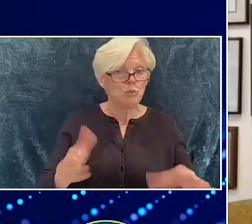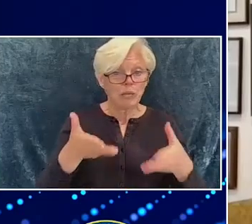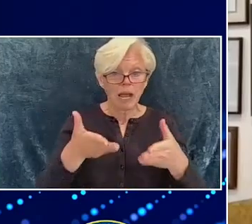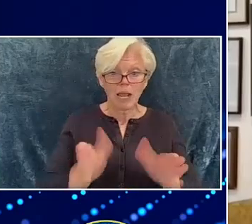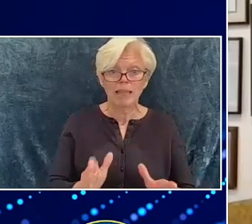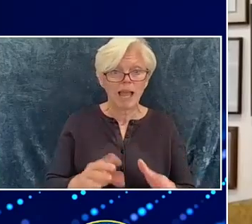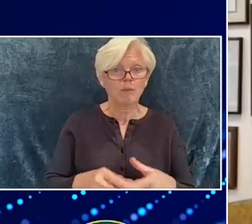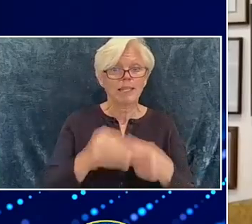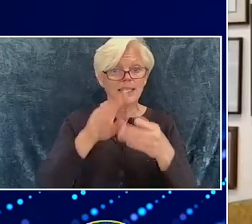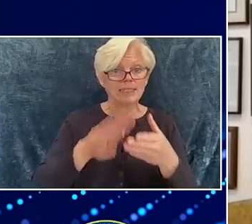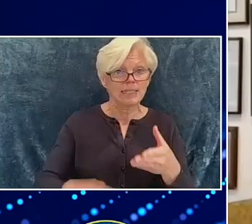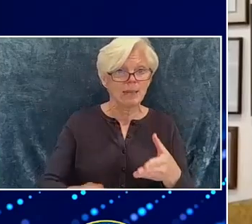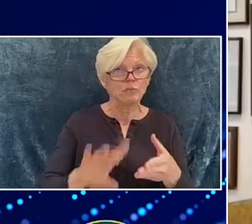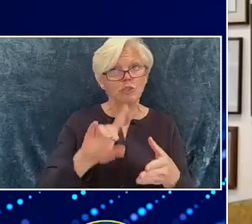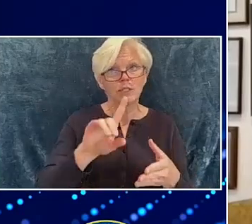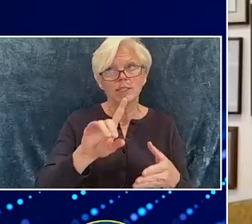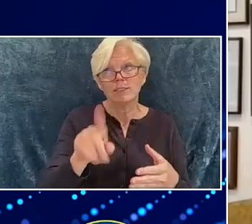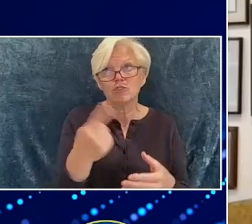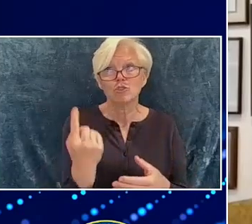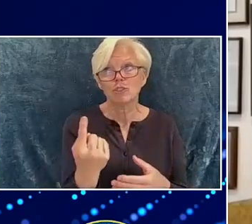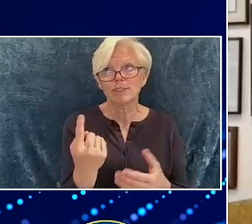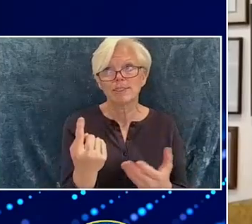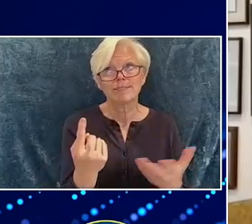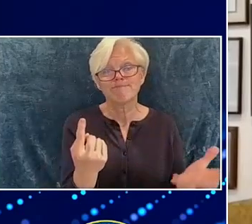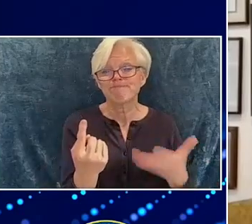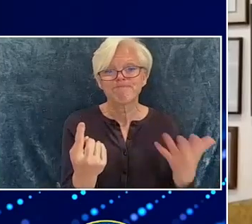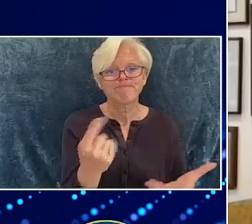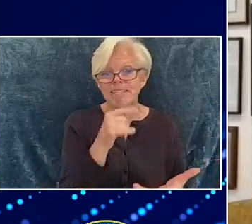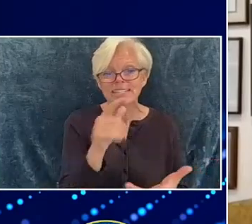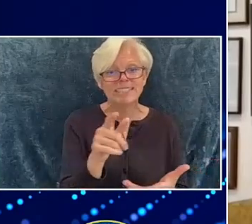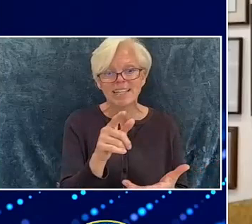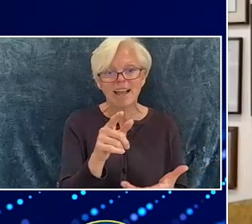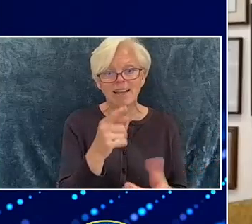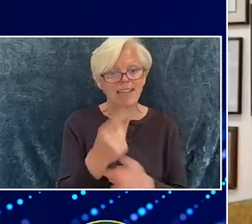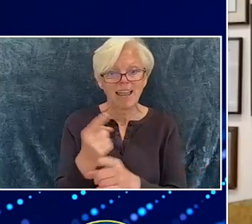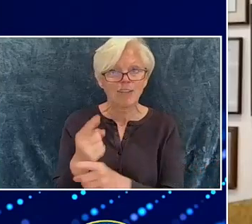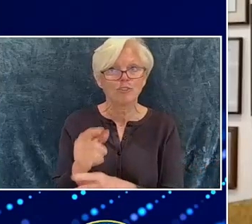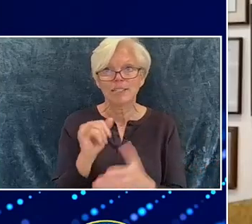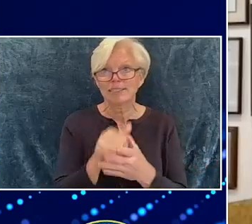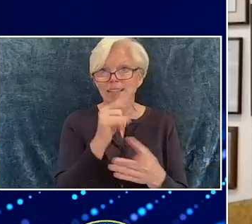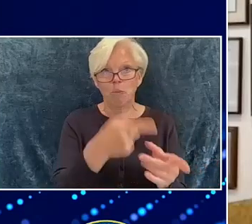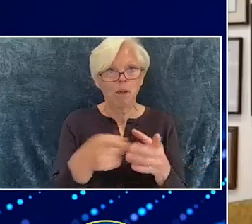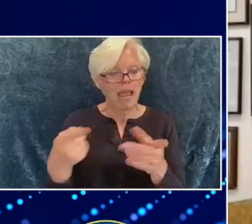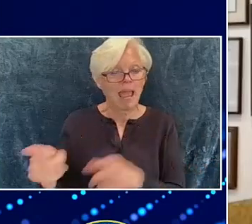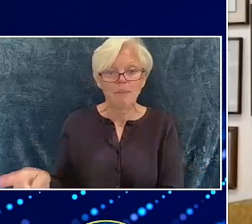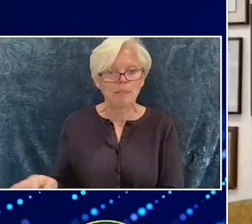think is just not accurate. It's not what happens. Authorization- the exemption is the